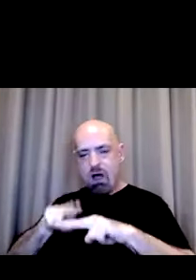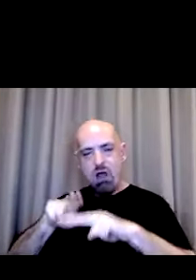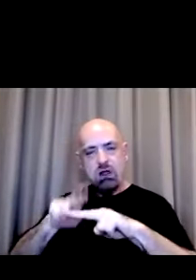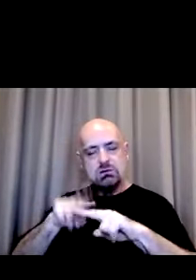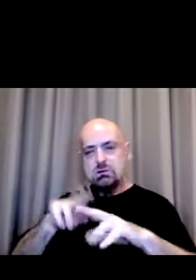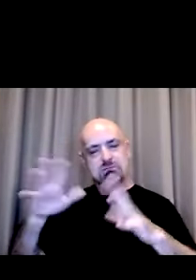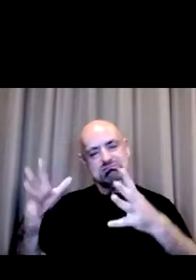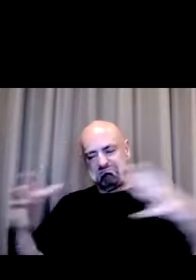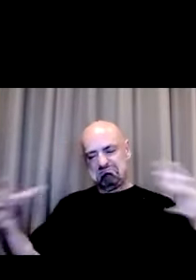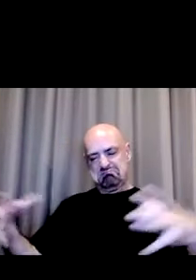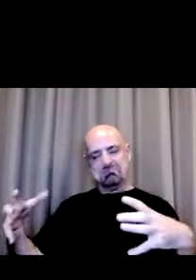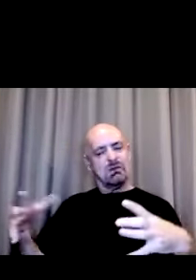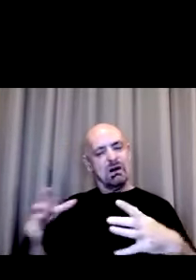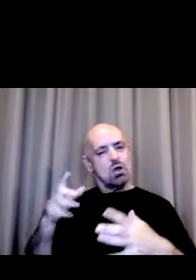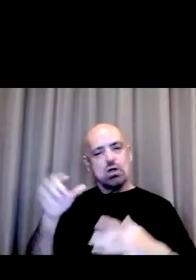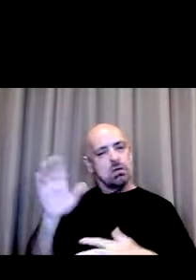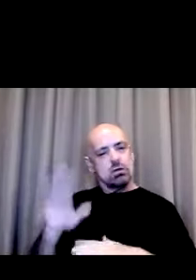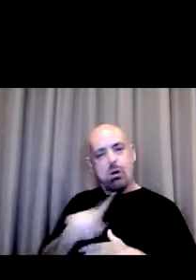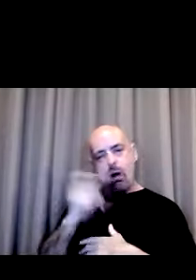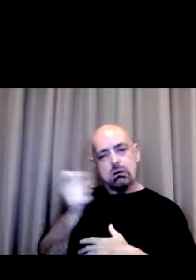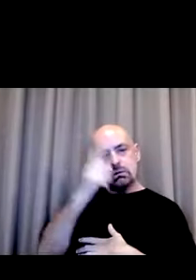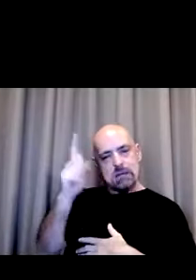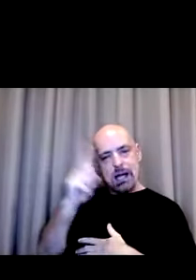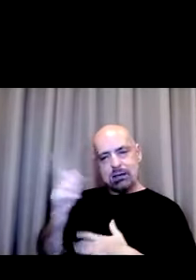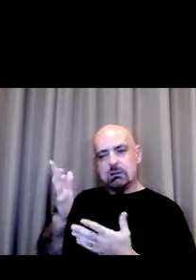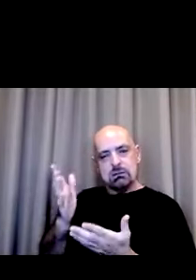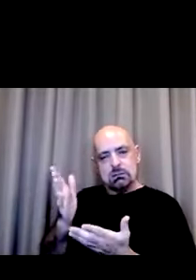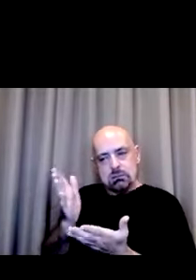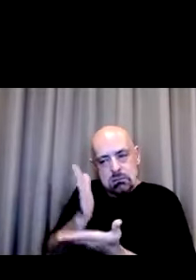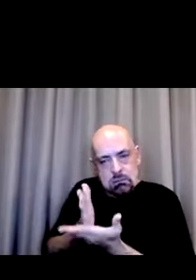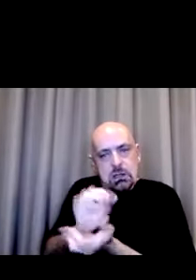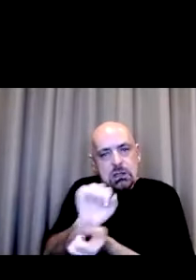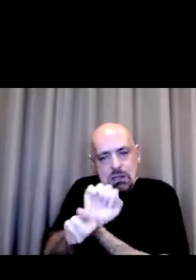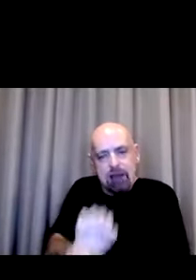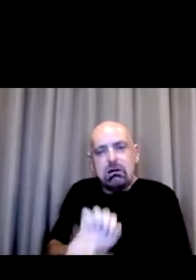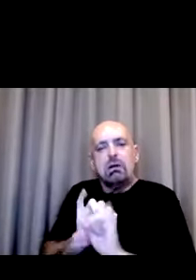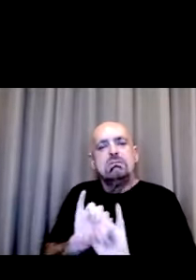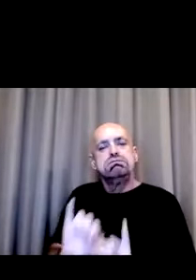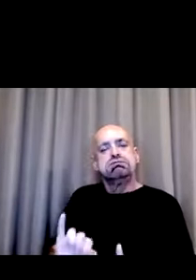British rule? Here is what Wollstonecraft said in criticising